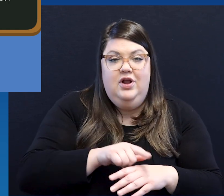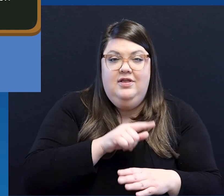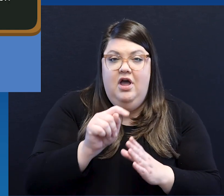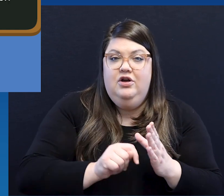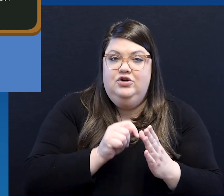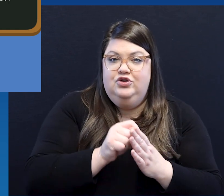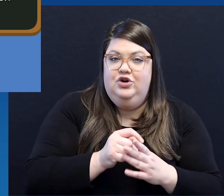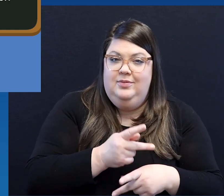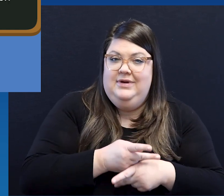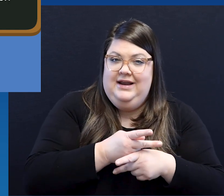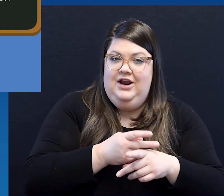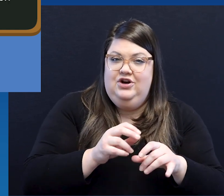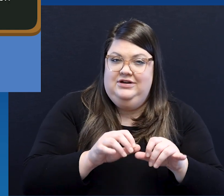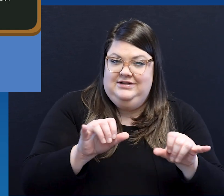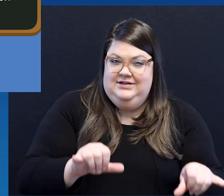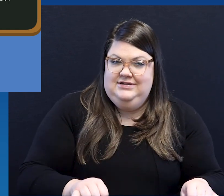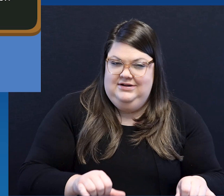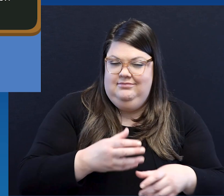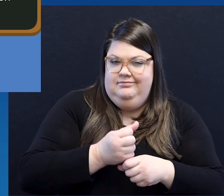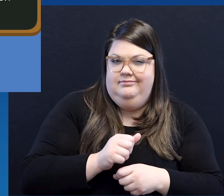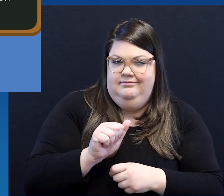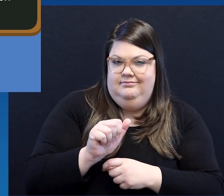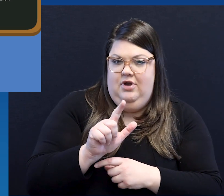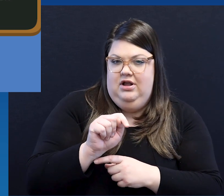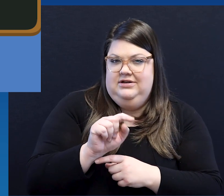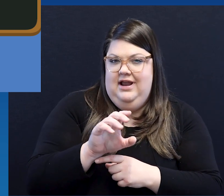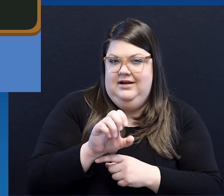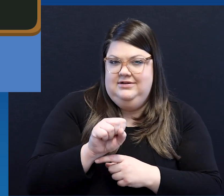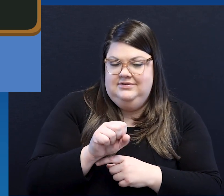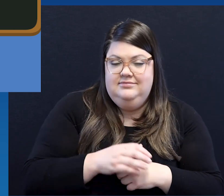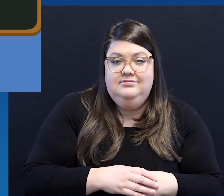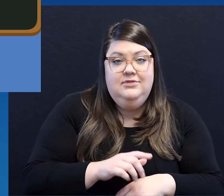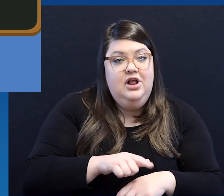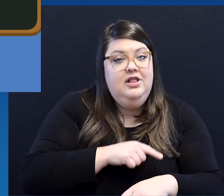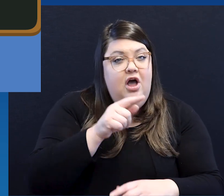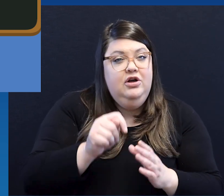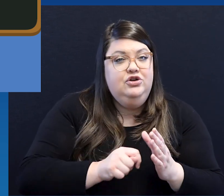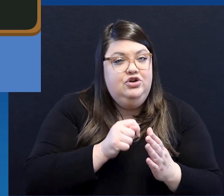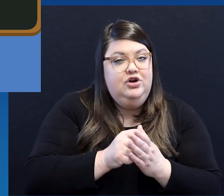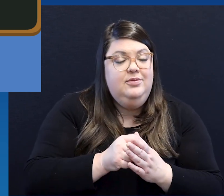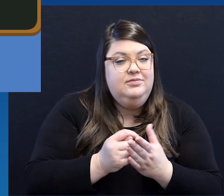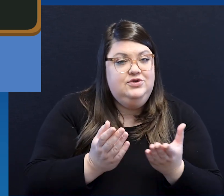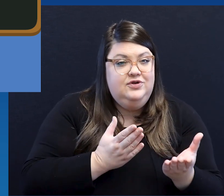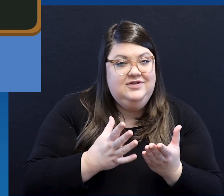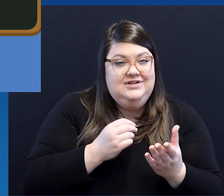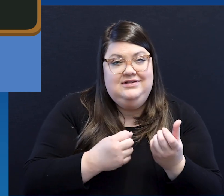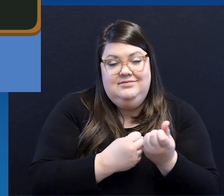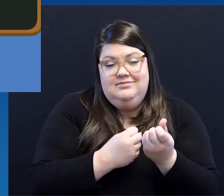and long-term services and supports or LTSS contracted through DDD as part of